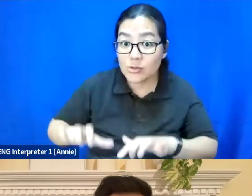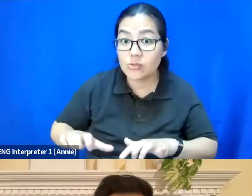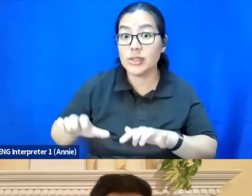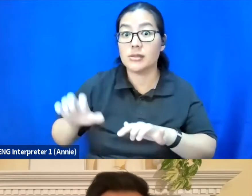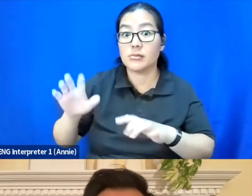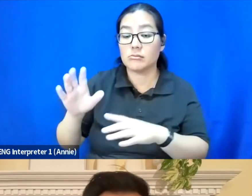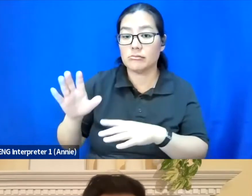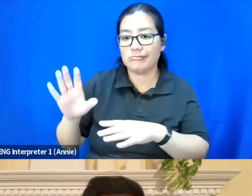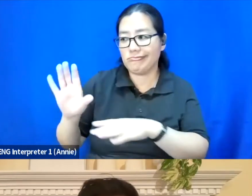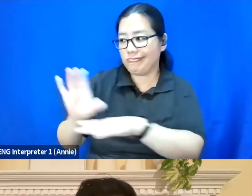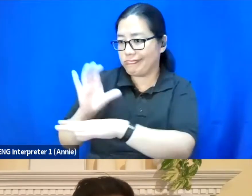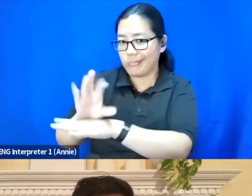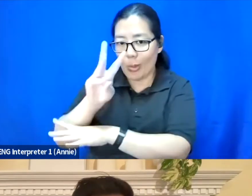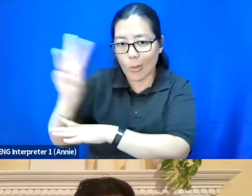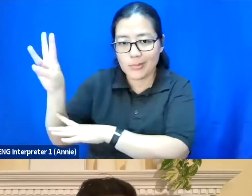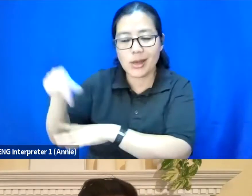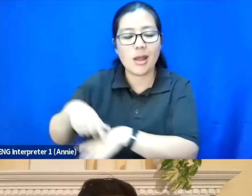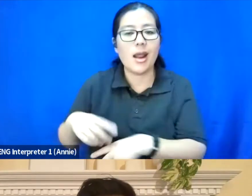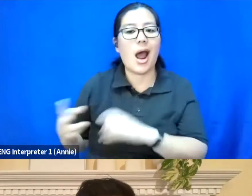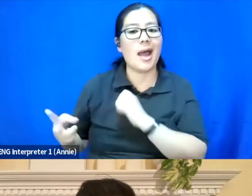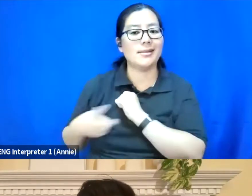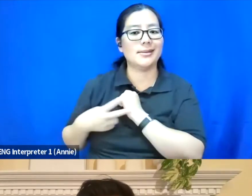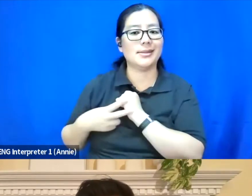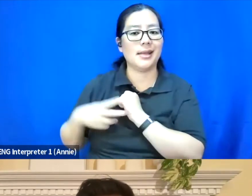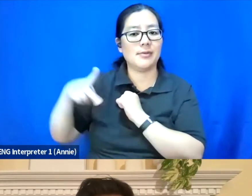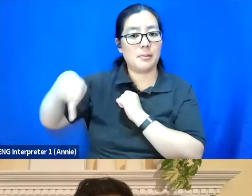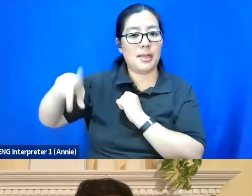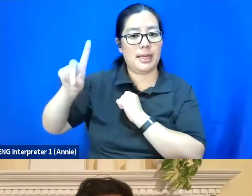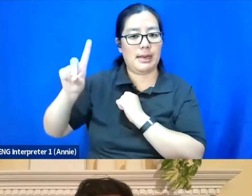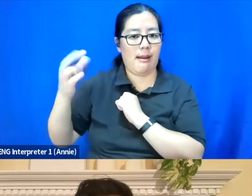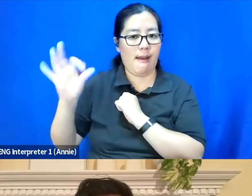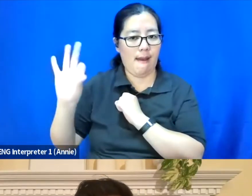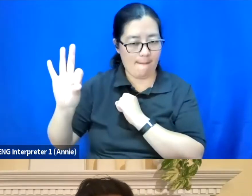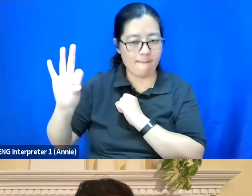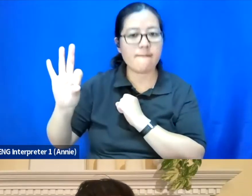and zines were also my introduction into the world of journalism.